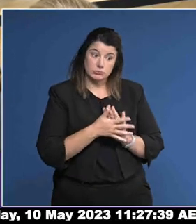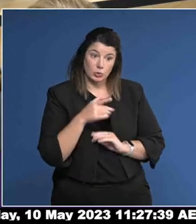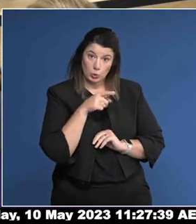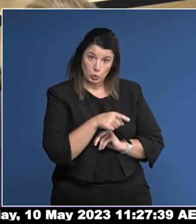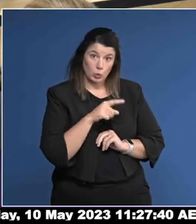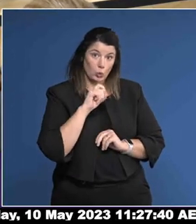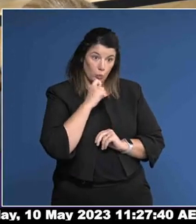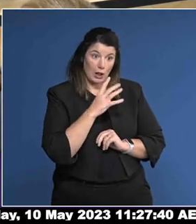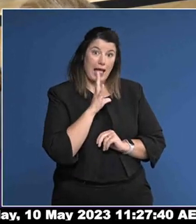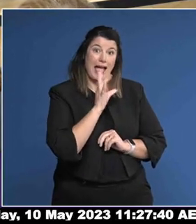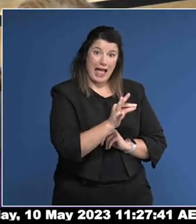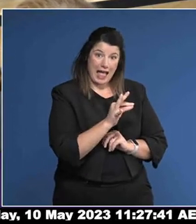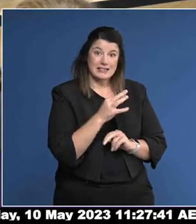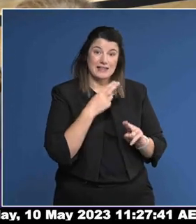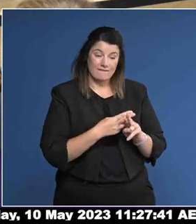such a review to, in fact, take place?